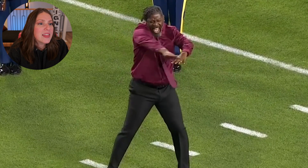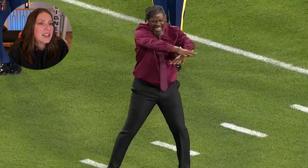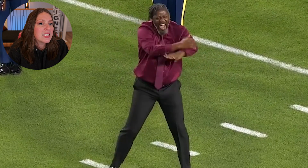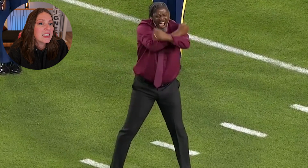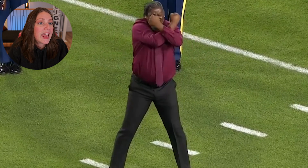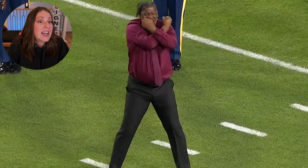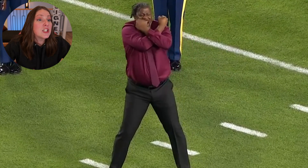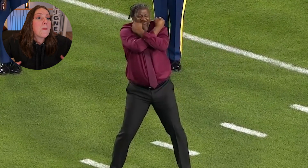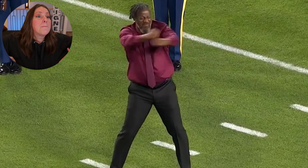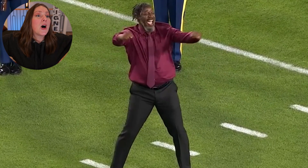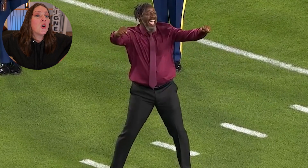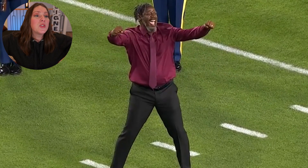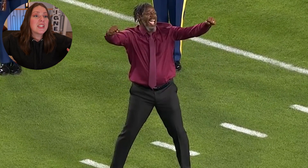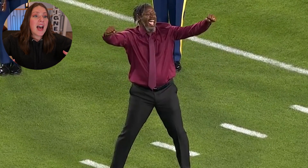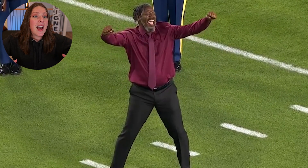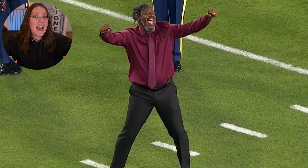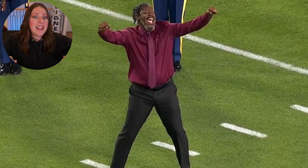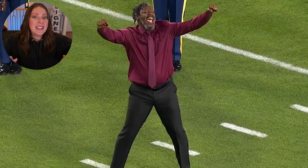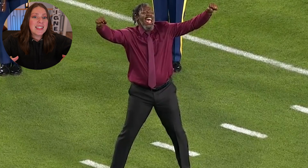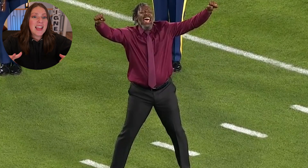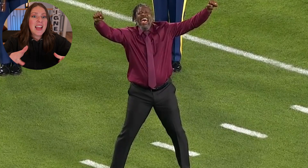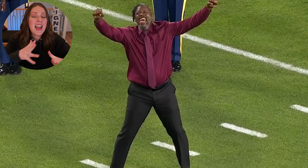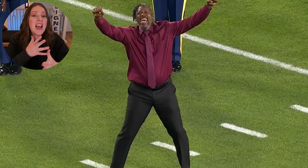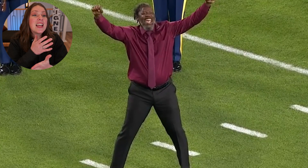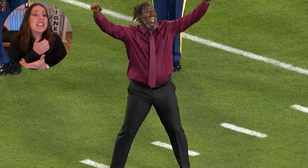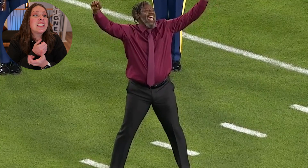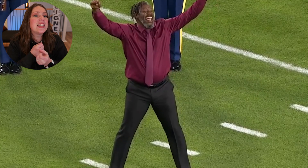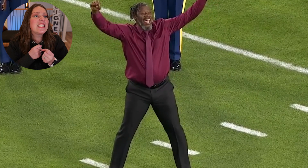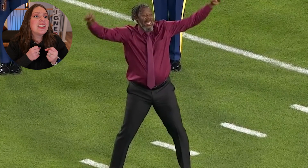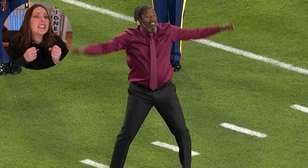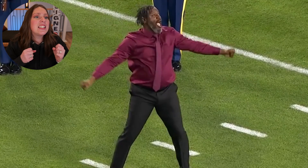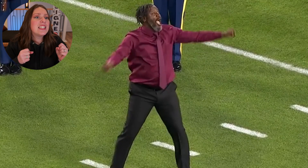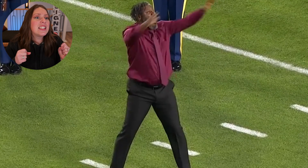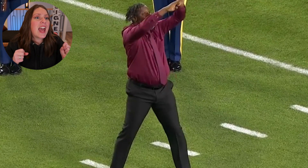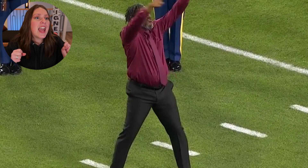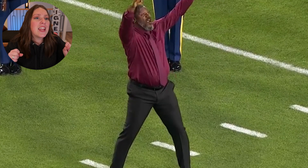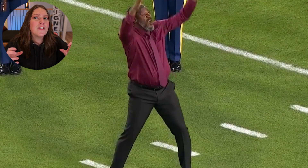The land both sides saved.